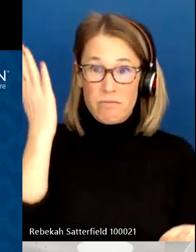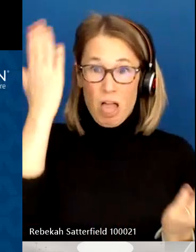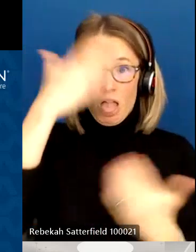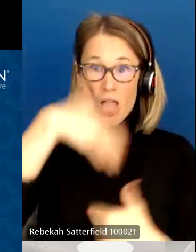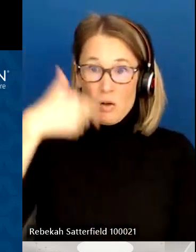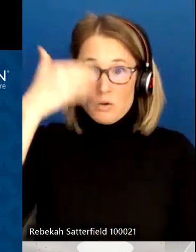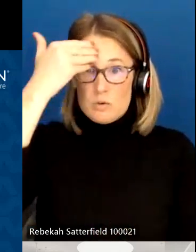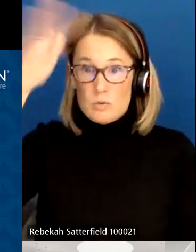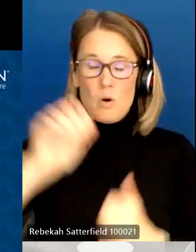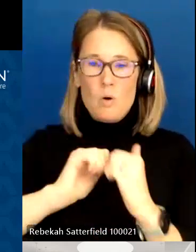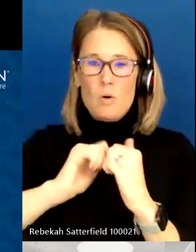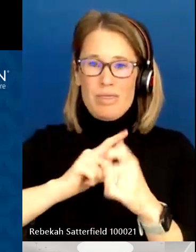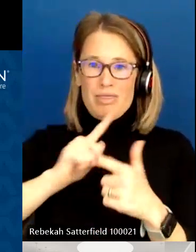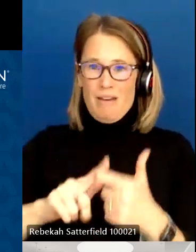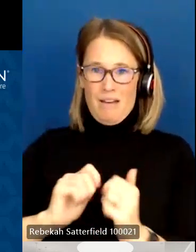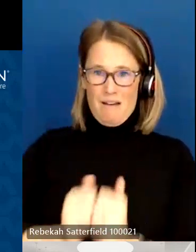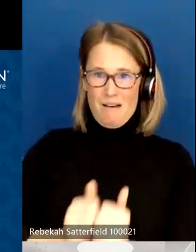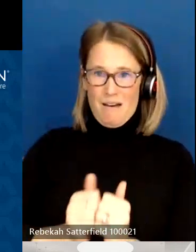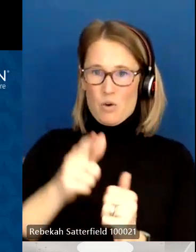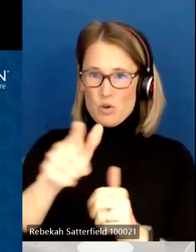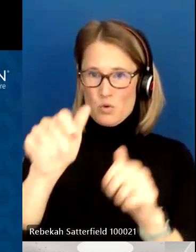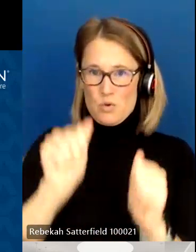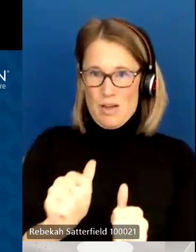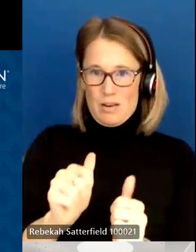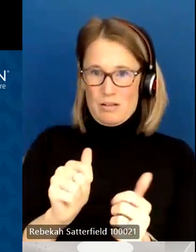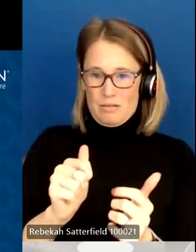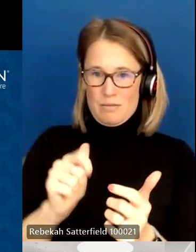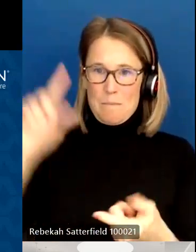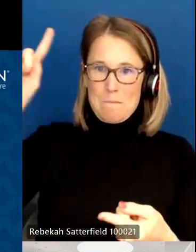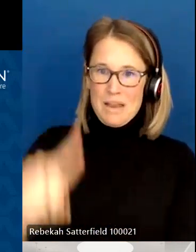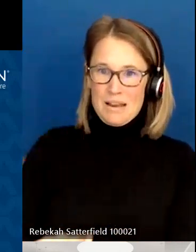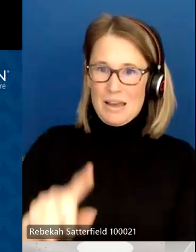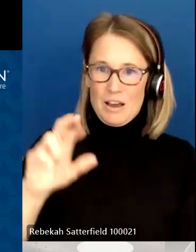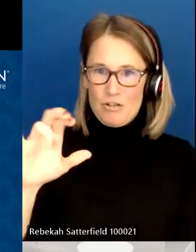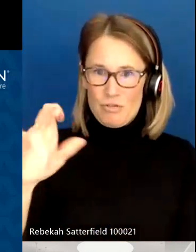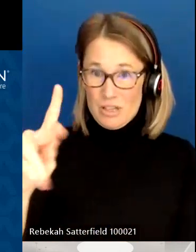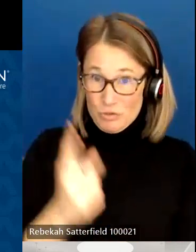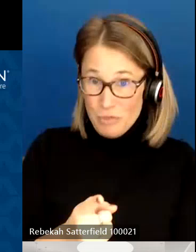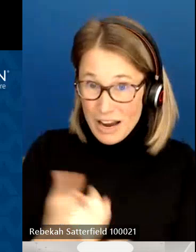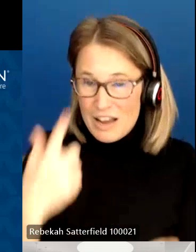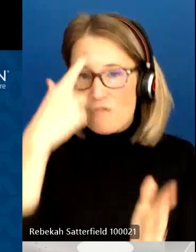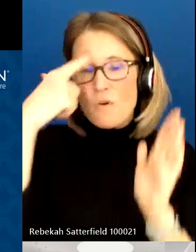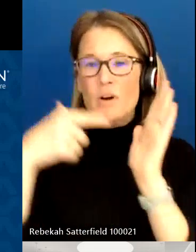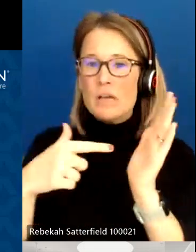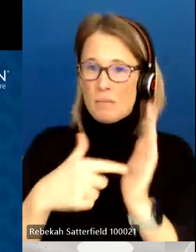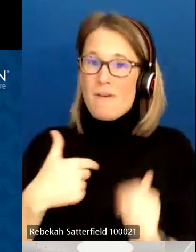can ask for them to mitigate some of the risks right uh for instance I I asked uh a colleague